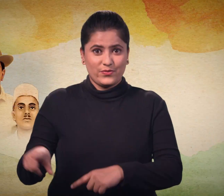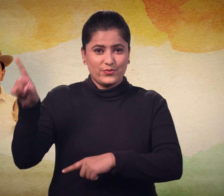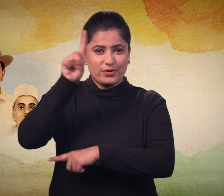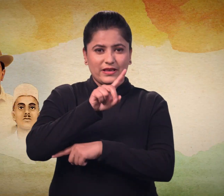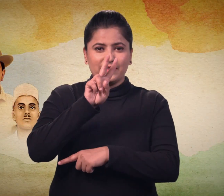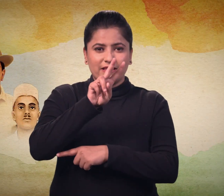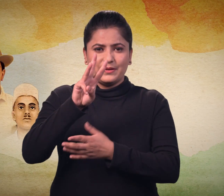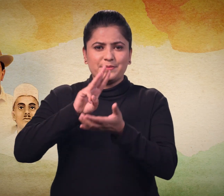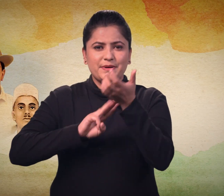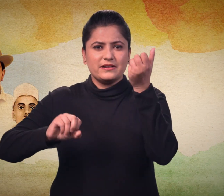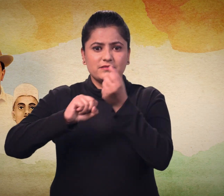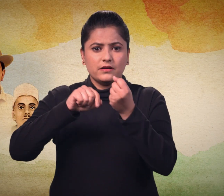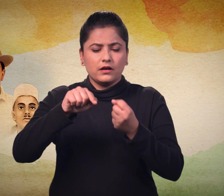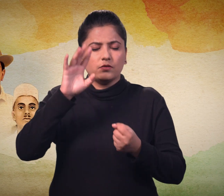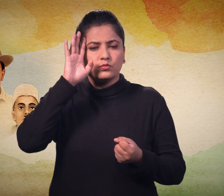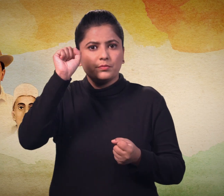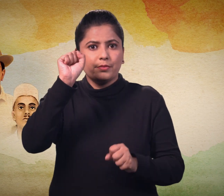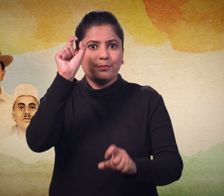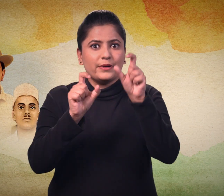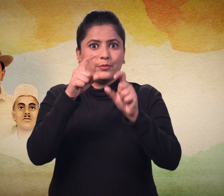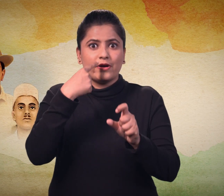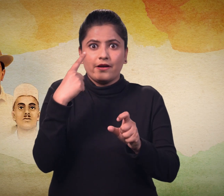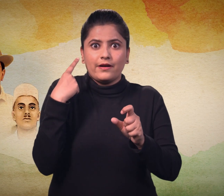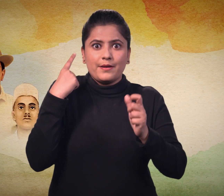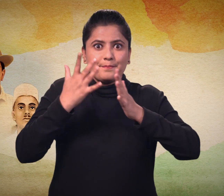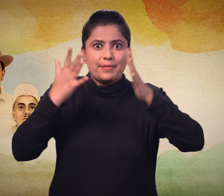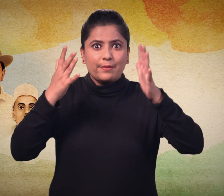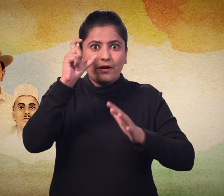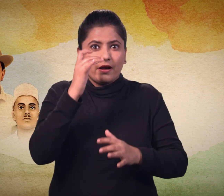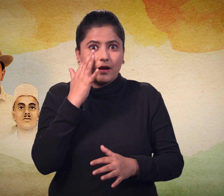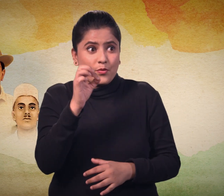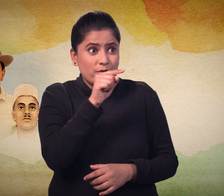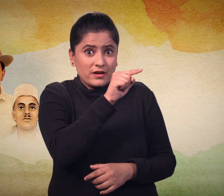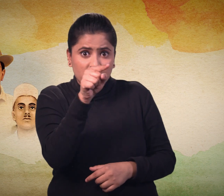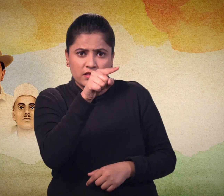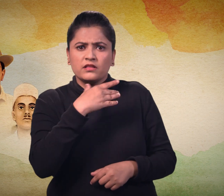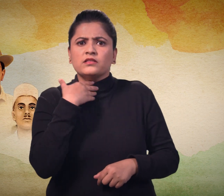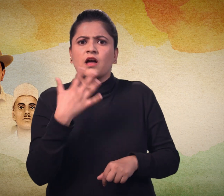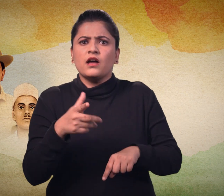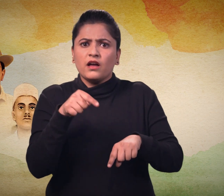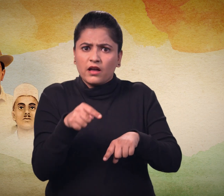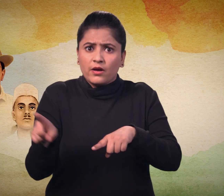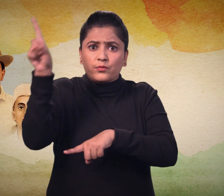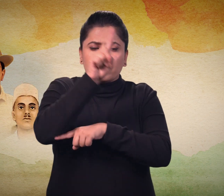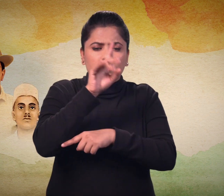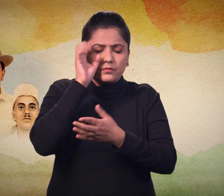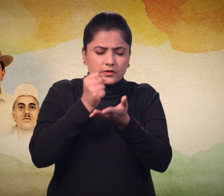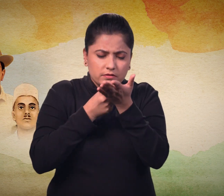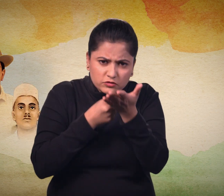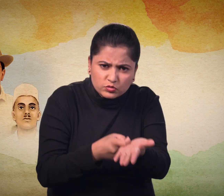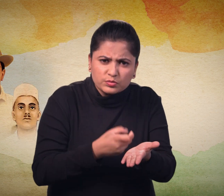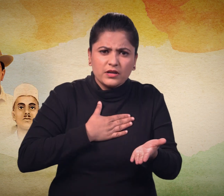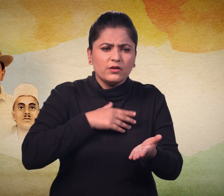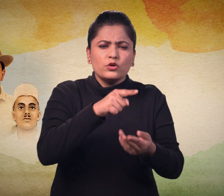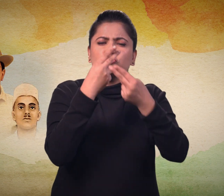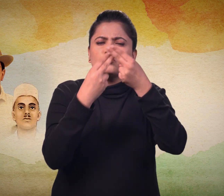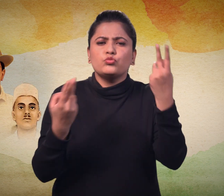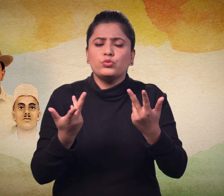Today is 23rd March. On this day we remember and celebrate the sacrifices of prominent Indian leaders. Let me tell you about them.